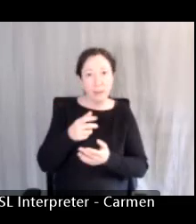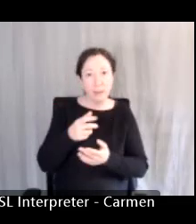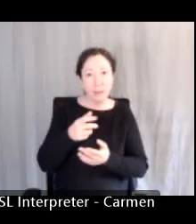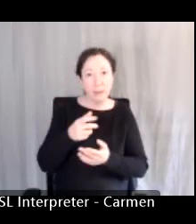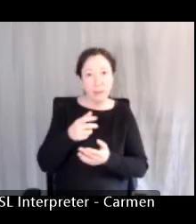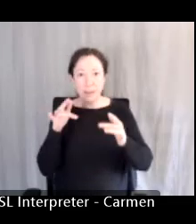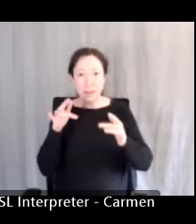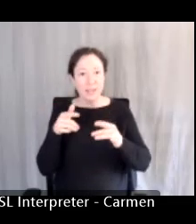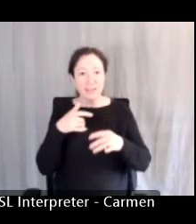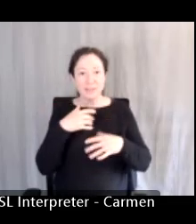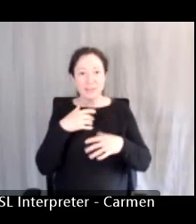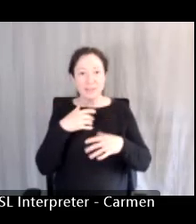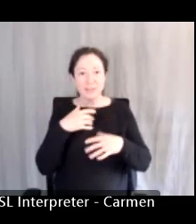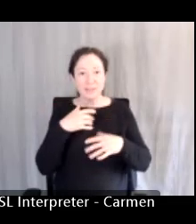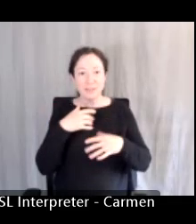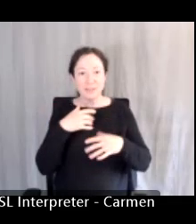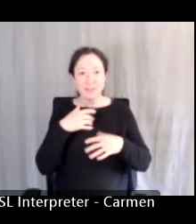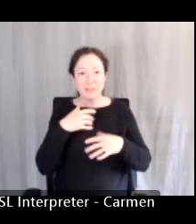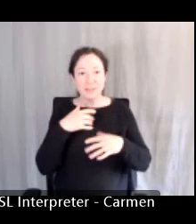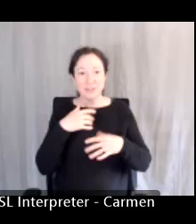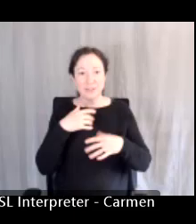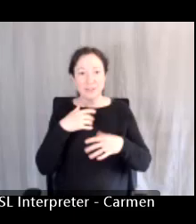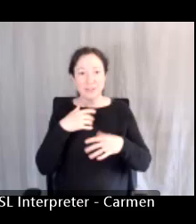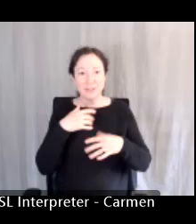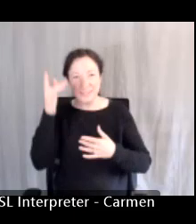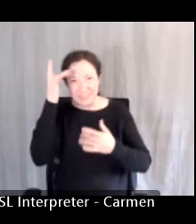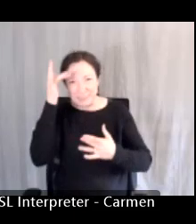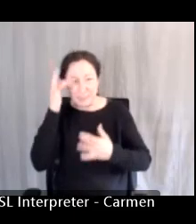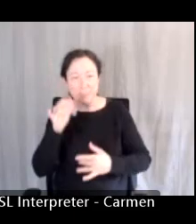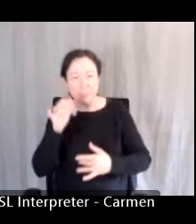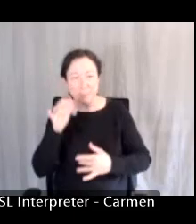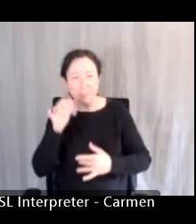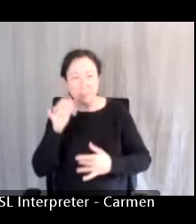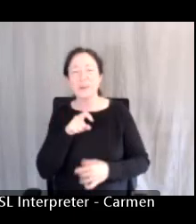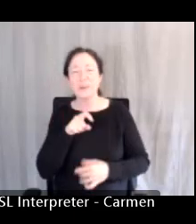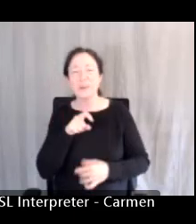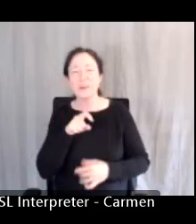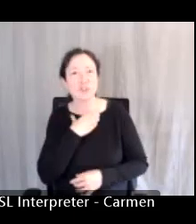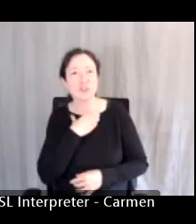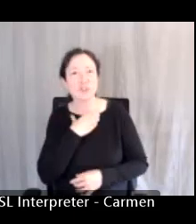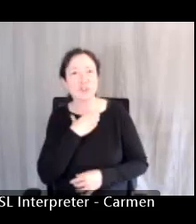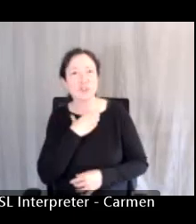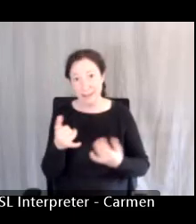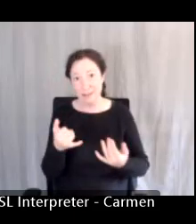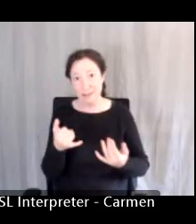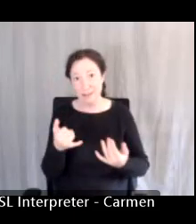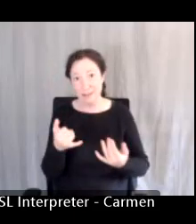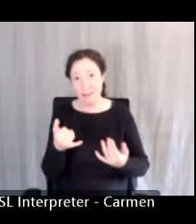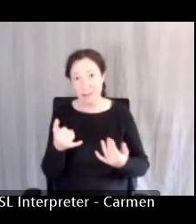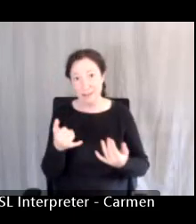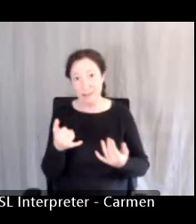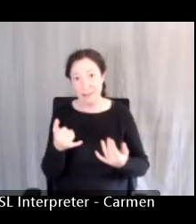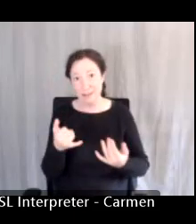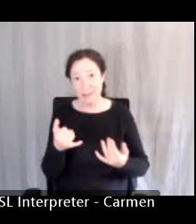and you, like you need it, the supernormal stimulation. So this is, I I really love astute evolution in environments